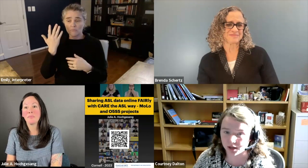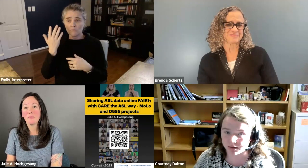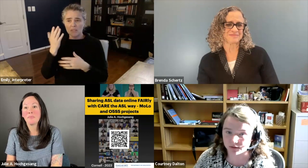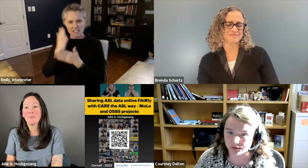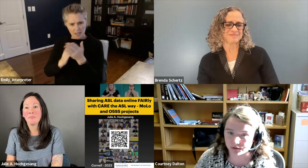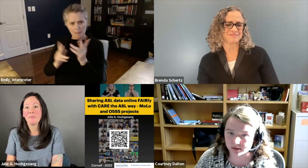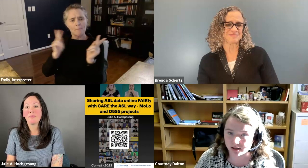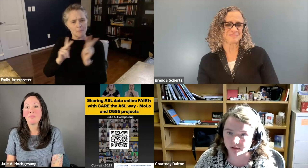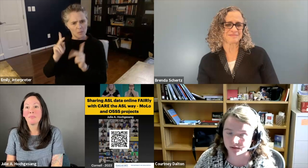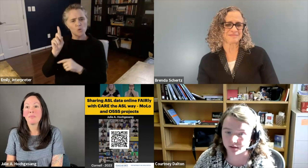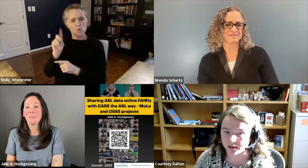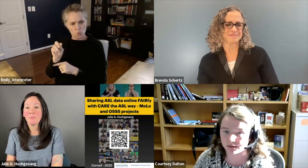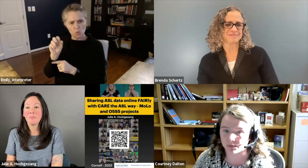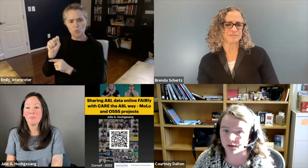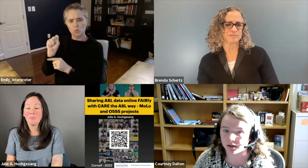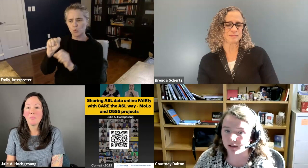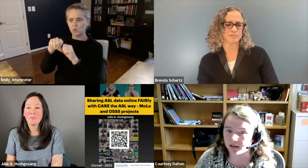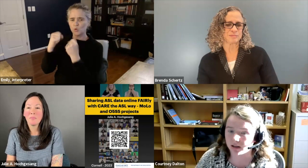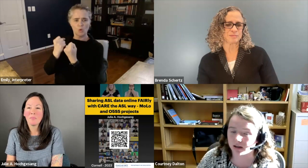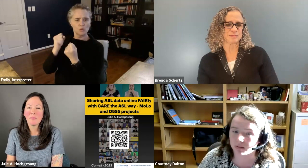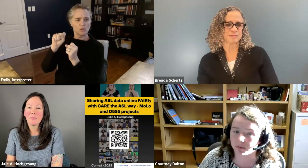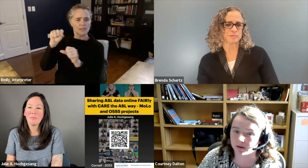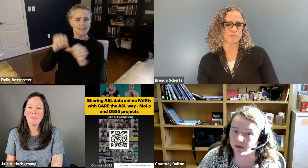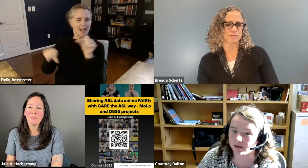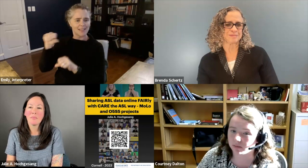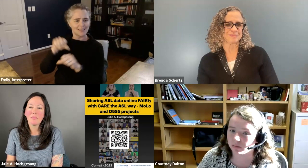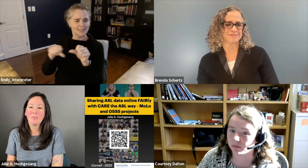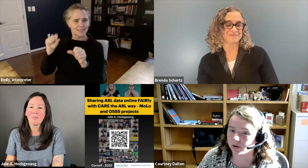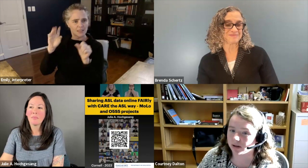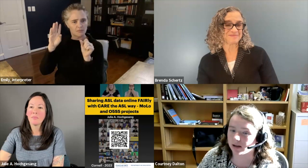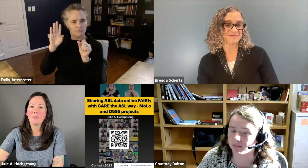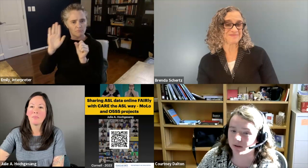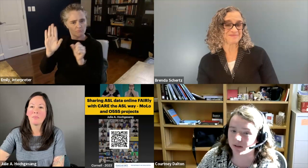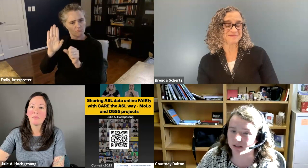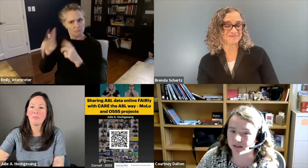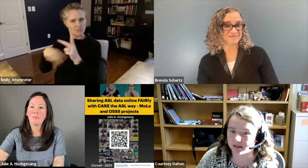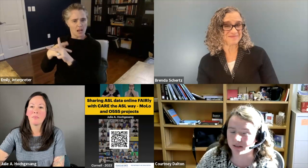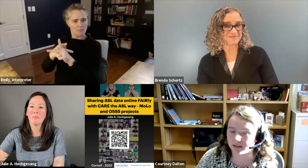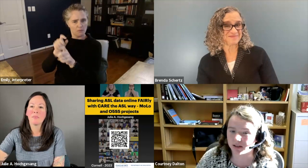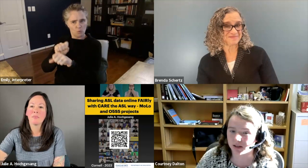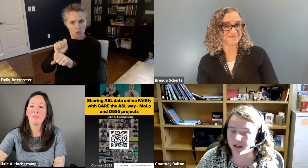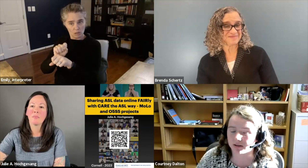kind of social science oriented work uh but right now I'm really just kind of